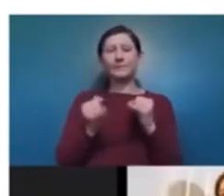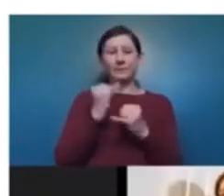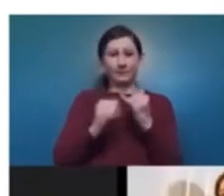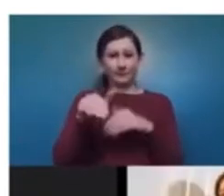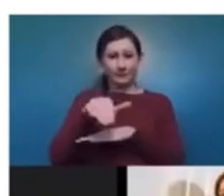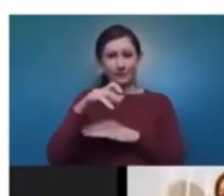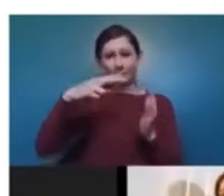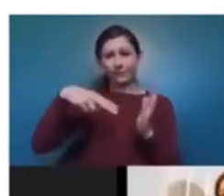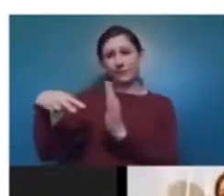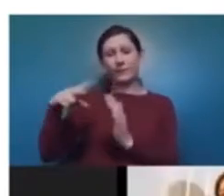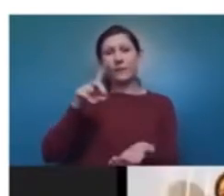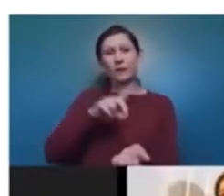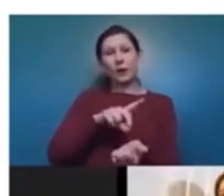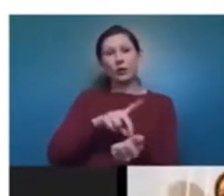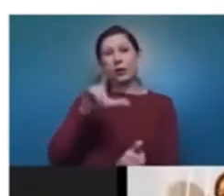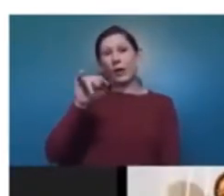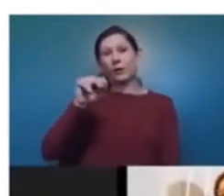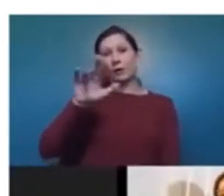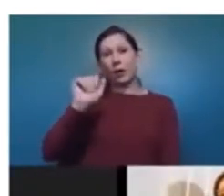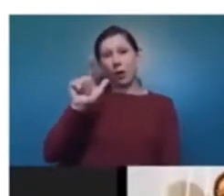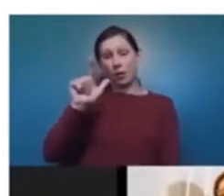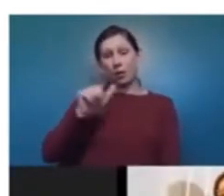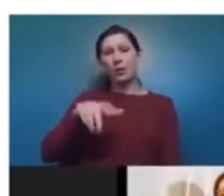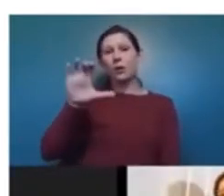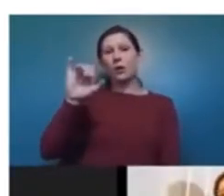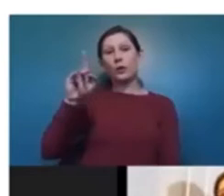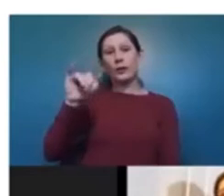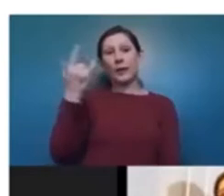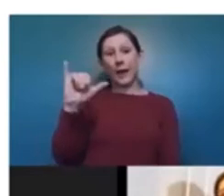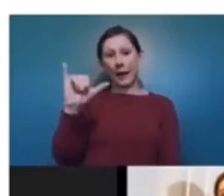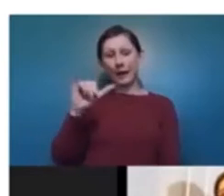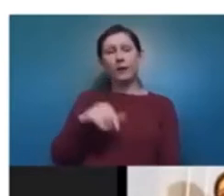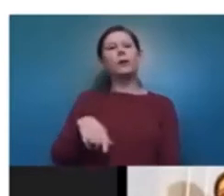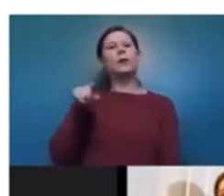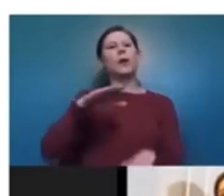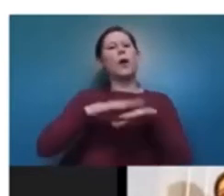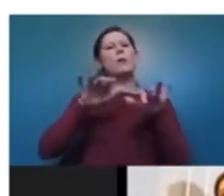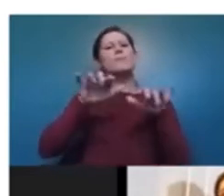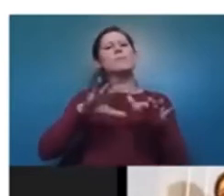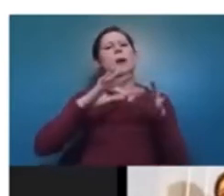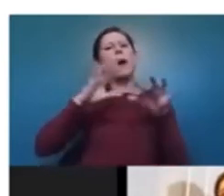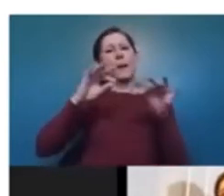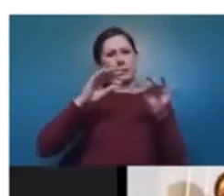reading, Dr. Lionel Cuille of Webster University was on our Facebook comment section providing extra information and